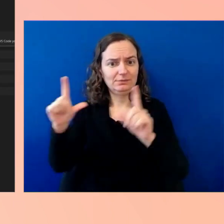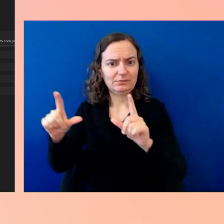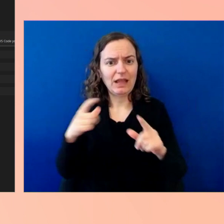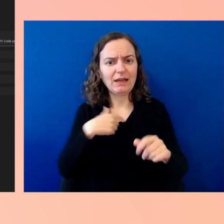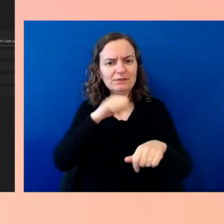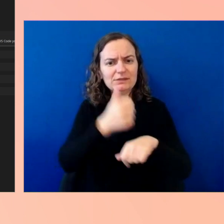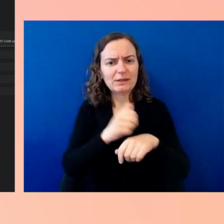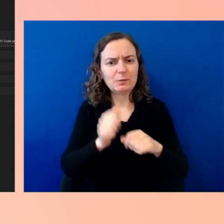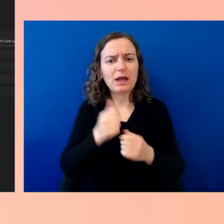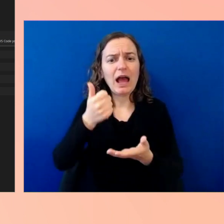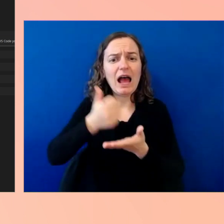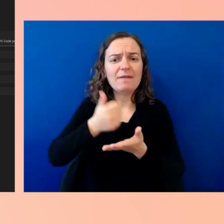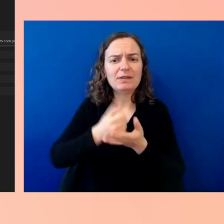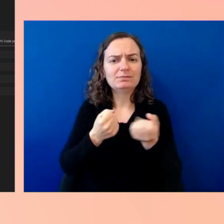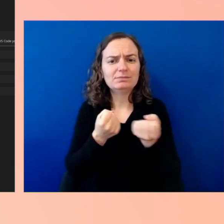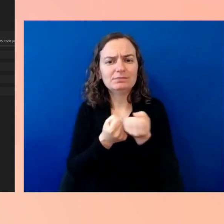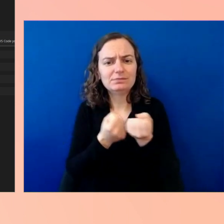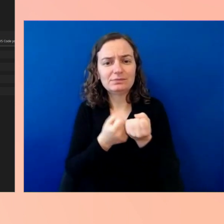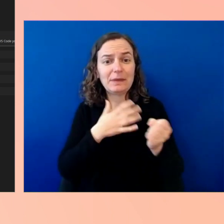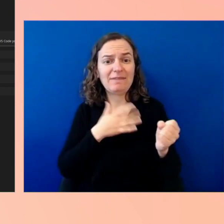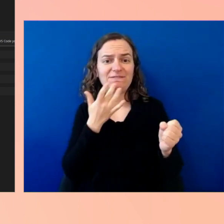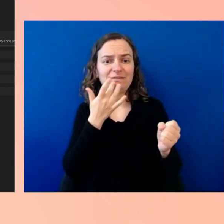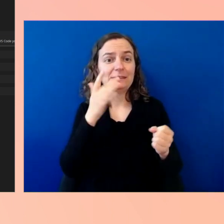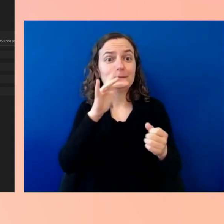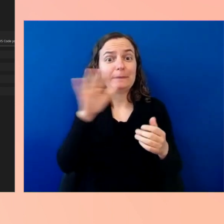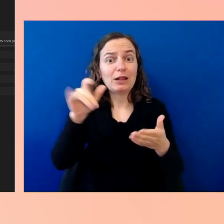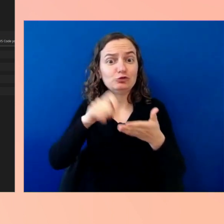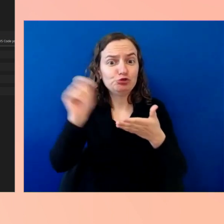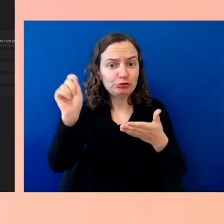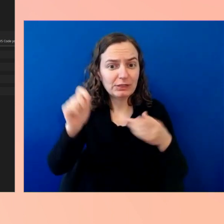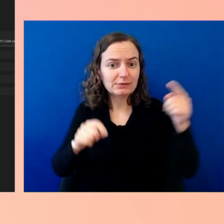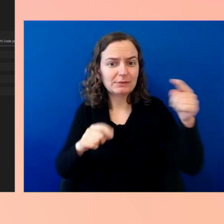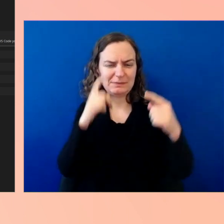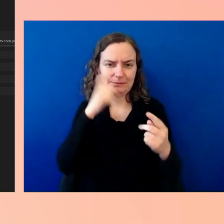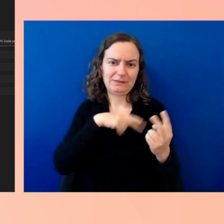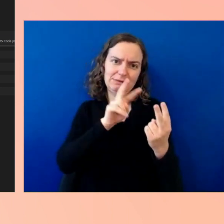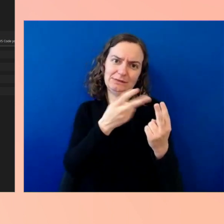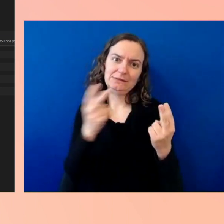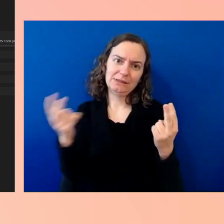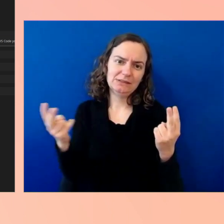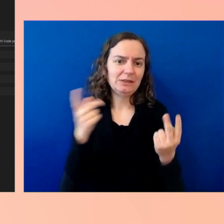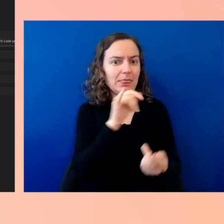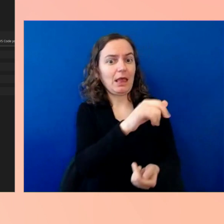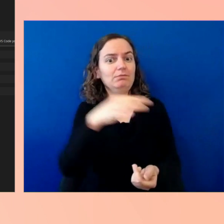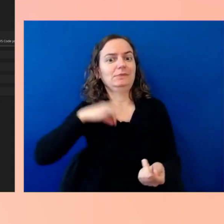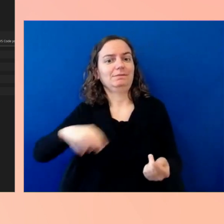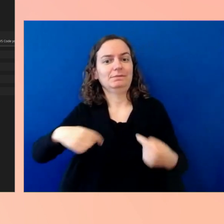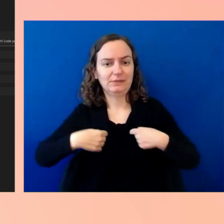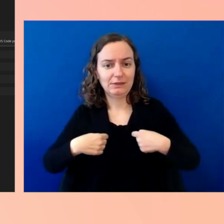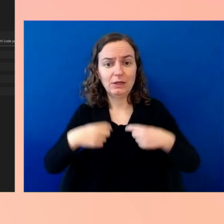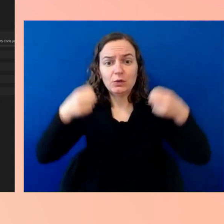Spellcheck because of my dyslexia; Code Formatters which help to reduce cognitive load by automating formatting;